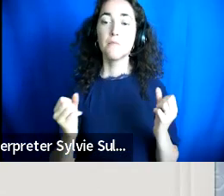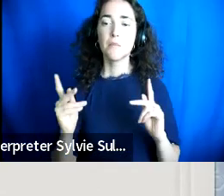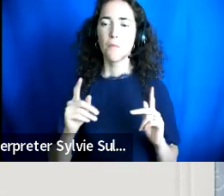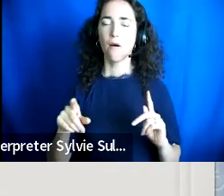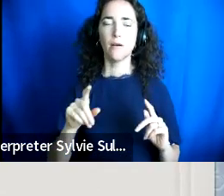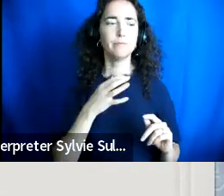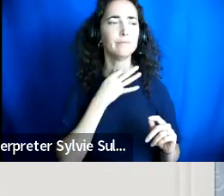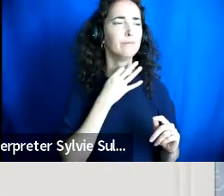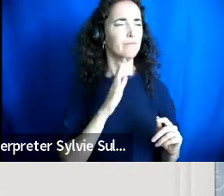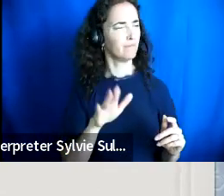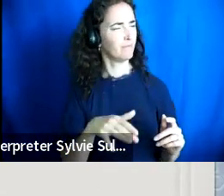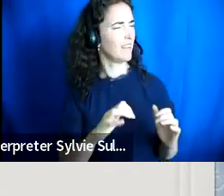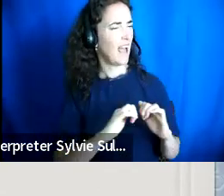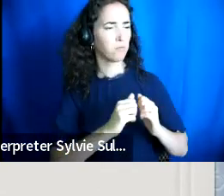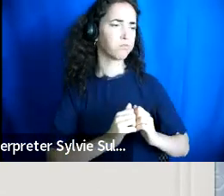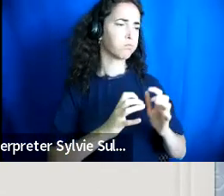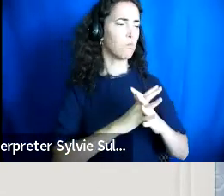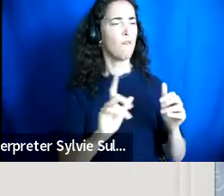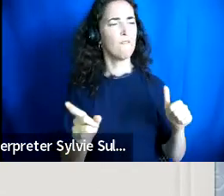are the families helping family centers? prior to 1988.